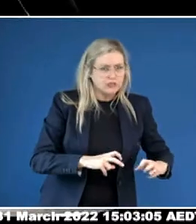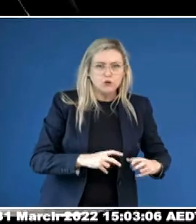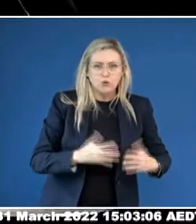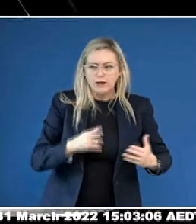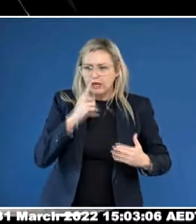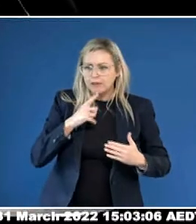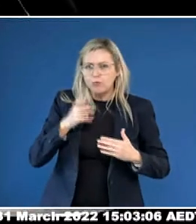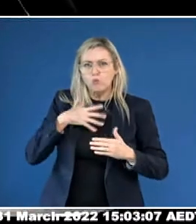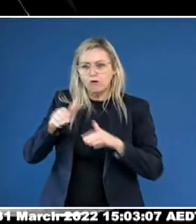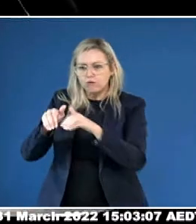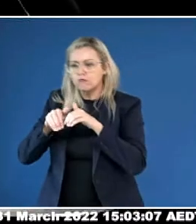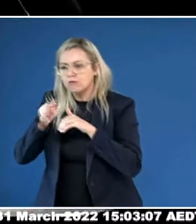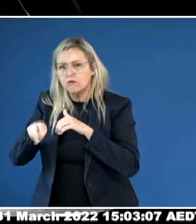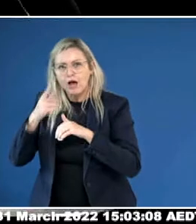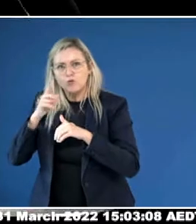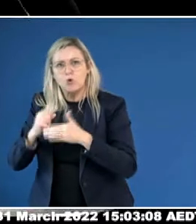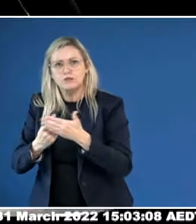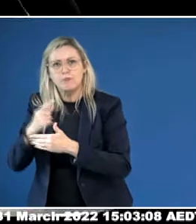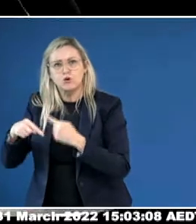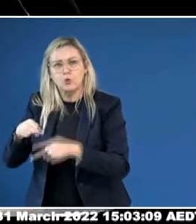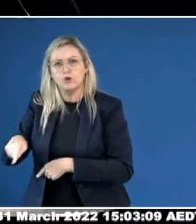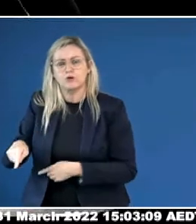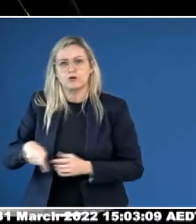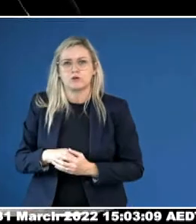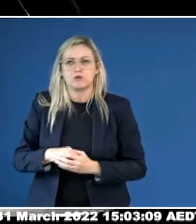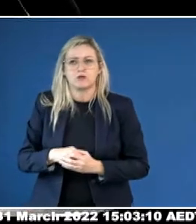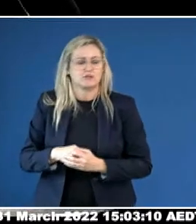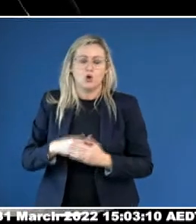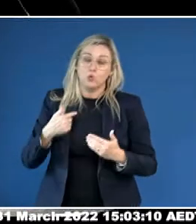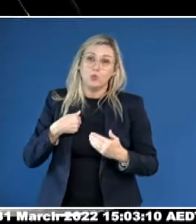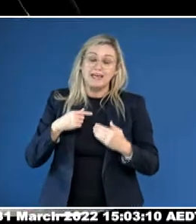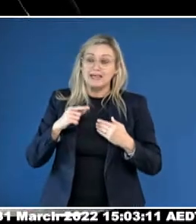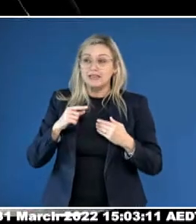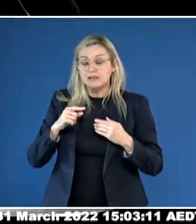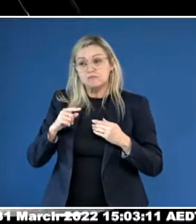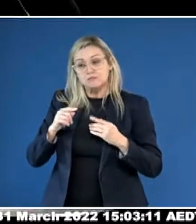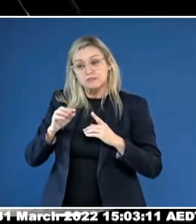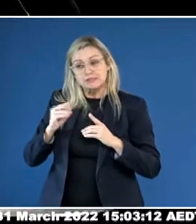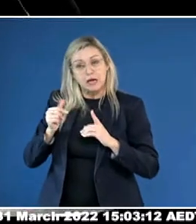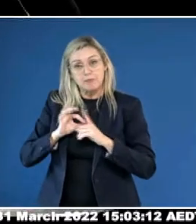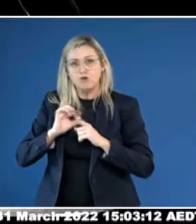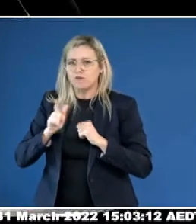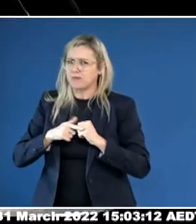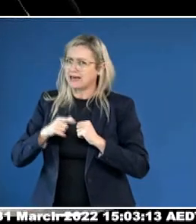So we have so far to go and so, yeah, I hope that's answered your question a bit.